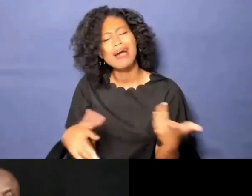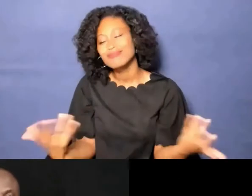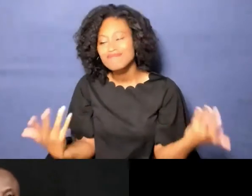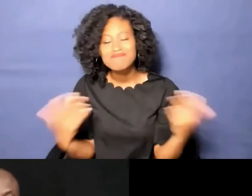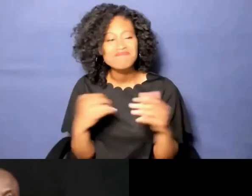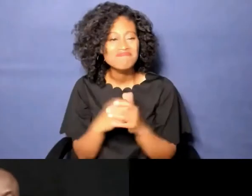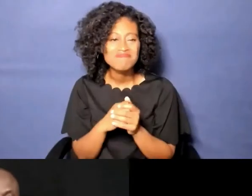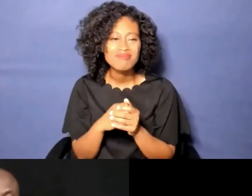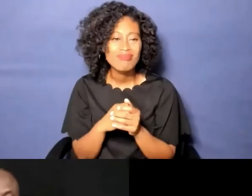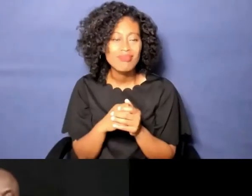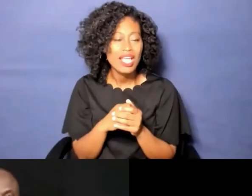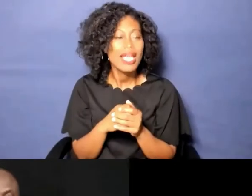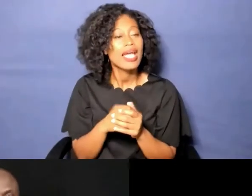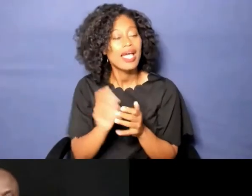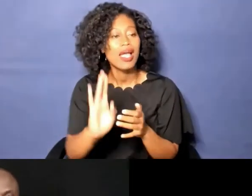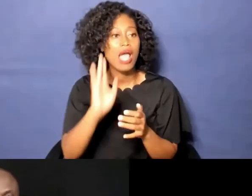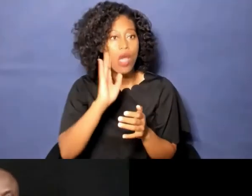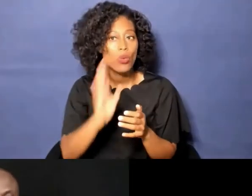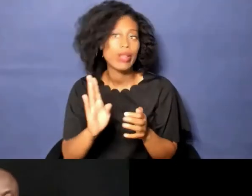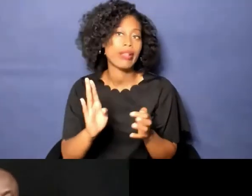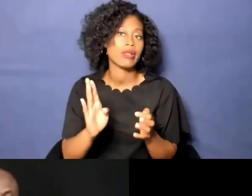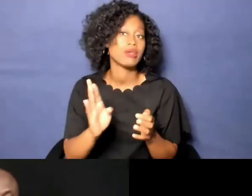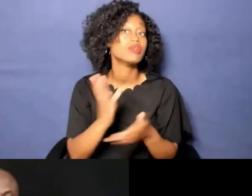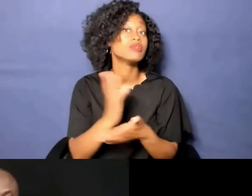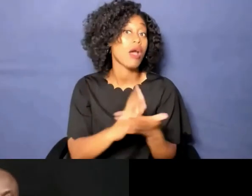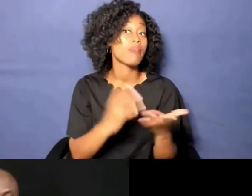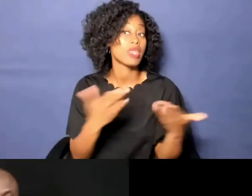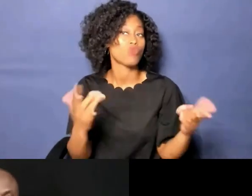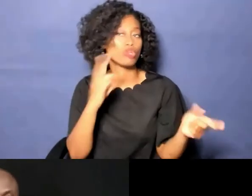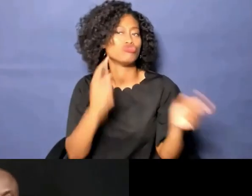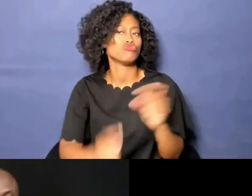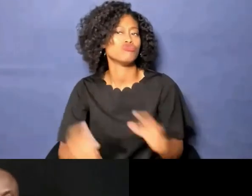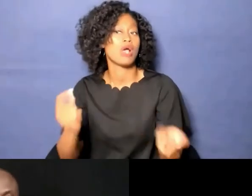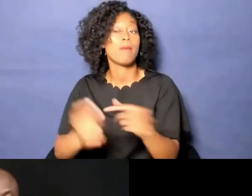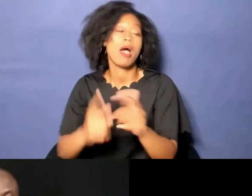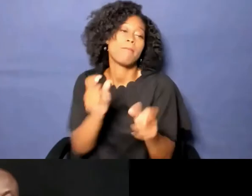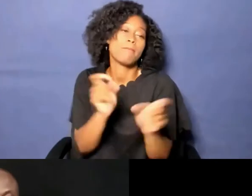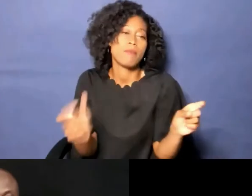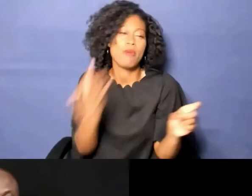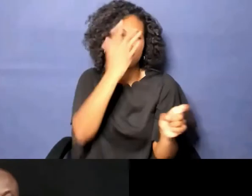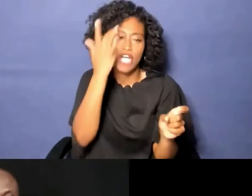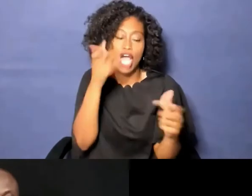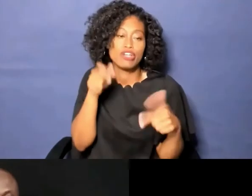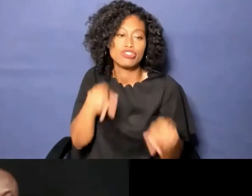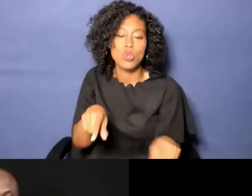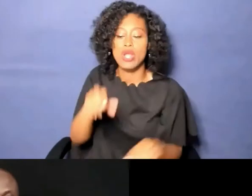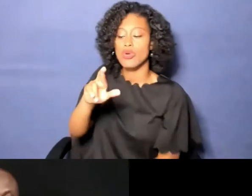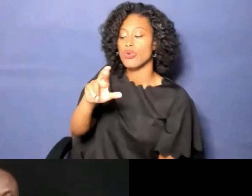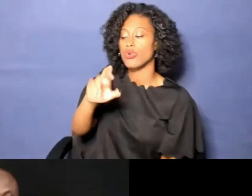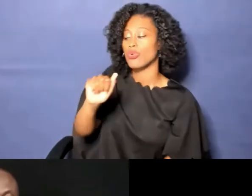so people forgot what happened during the Reagan era or what happened in some other era,